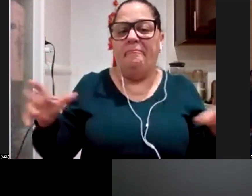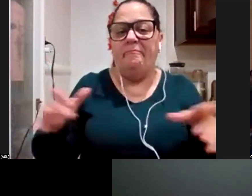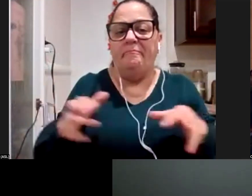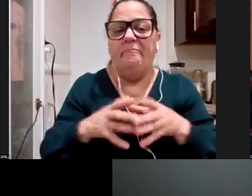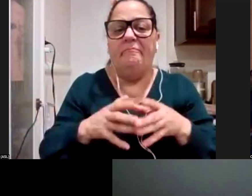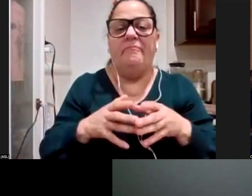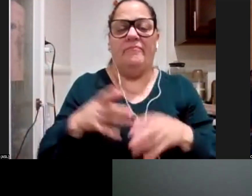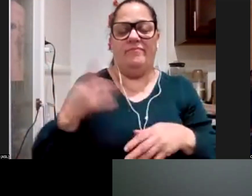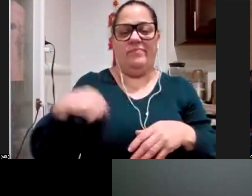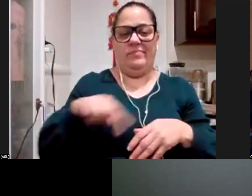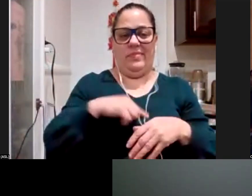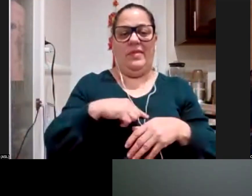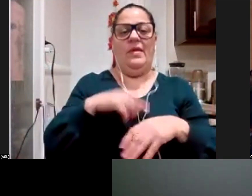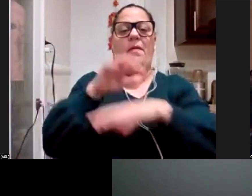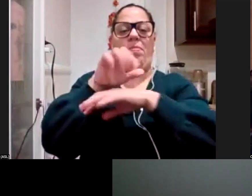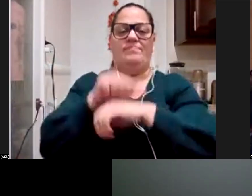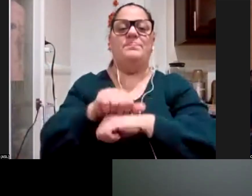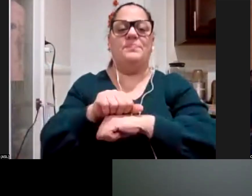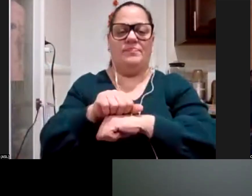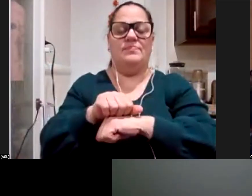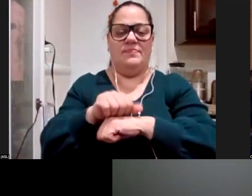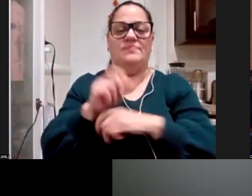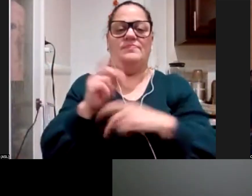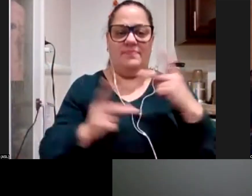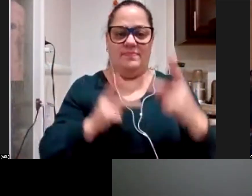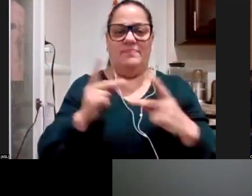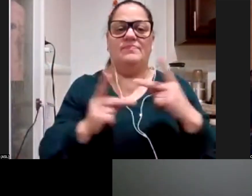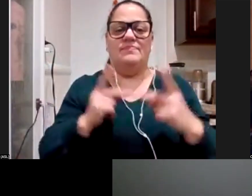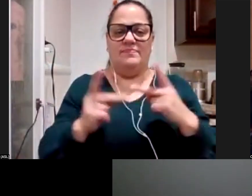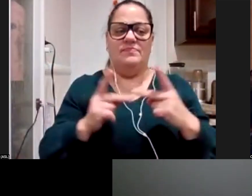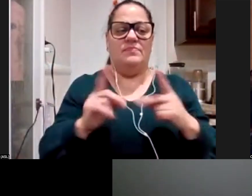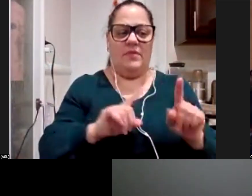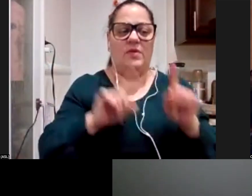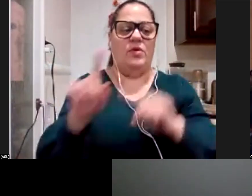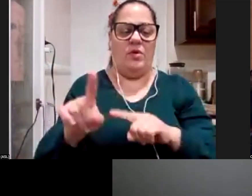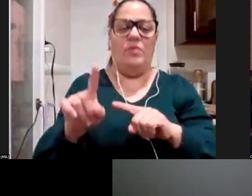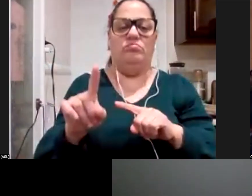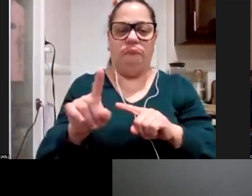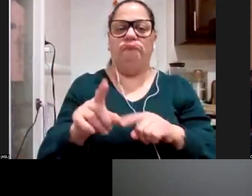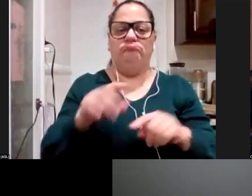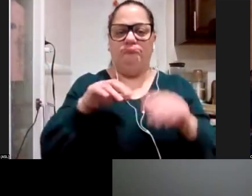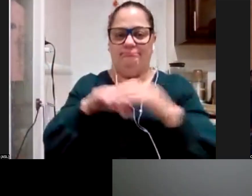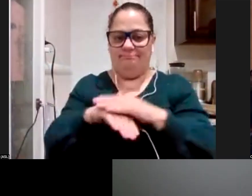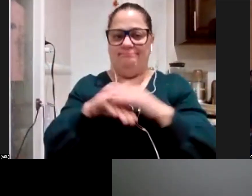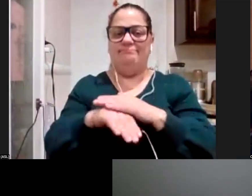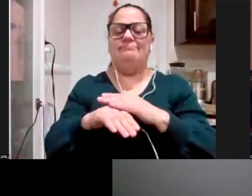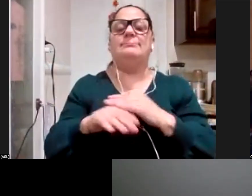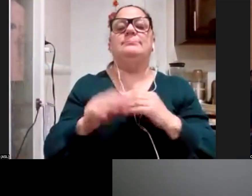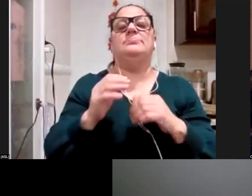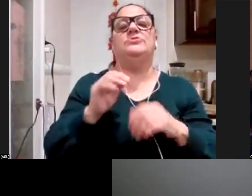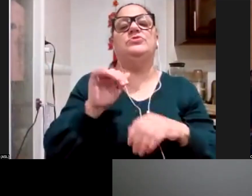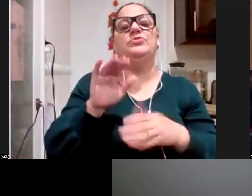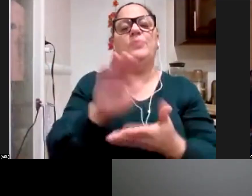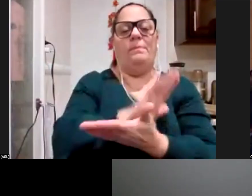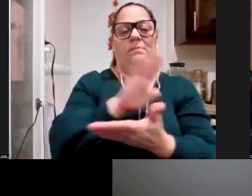And by appointment, you can visit and arrange to have a direct access to those documents at at the